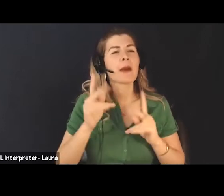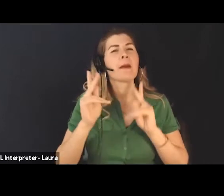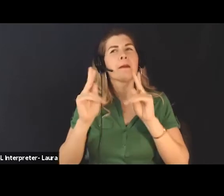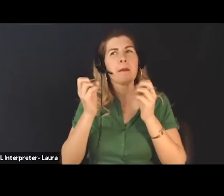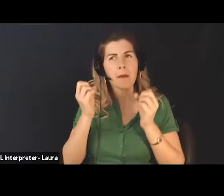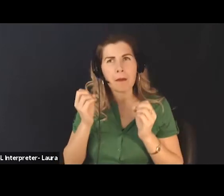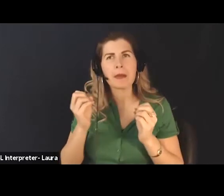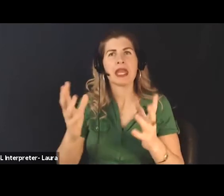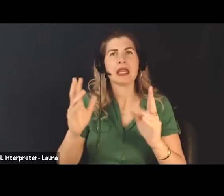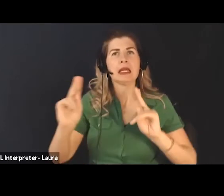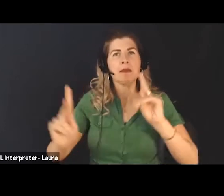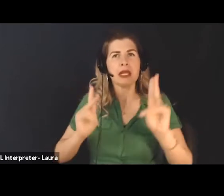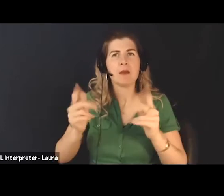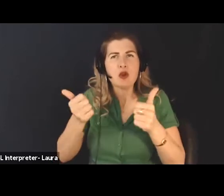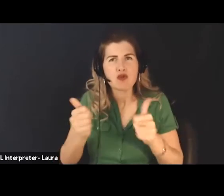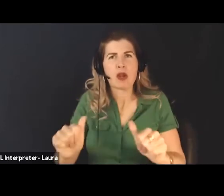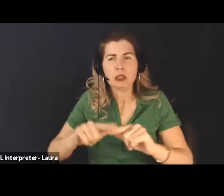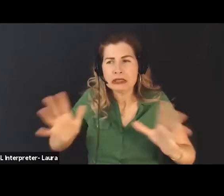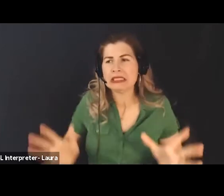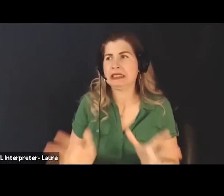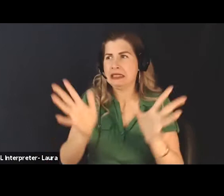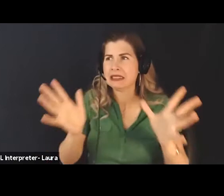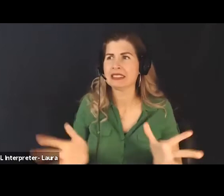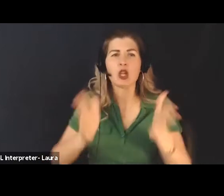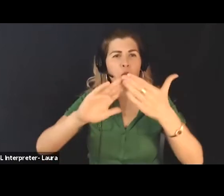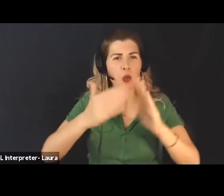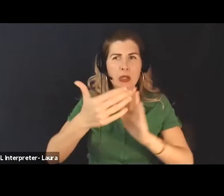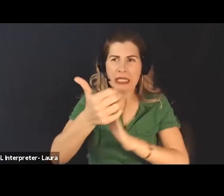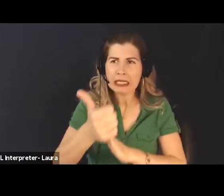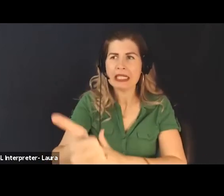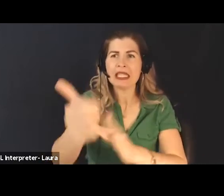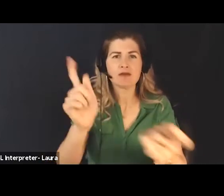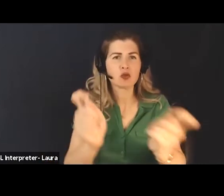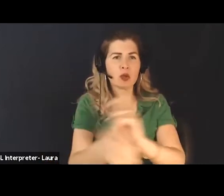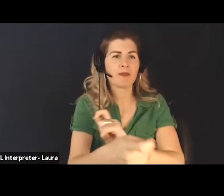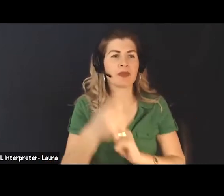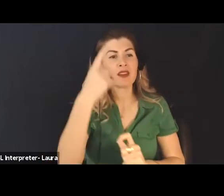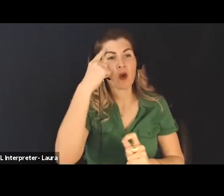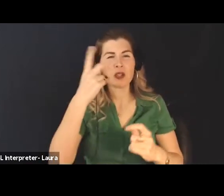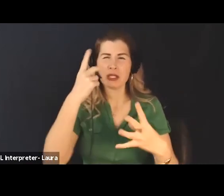what community led transformation of technologies can look like. Works like digital that and design